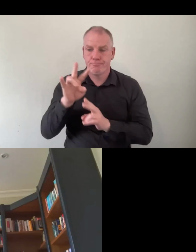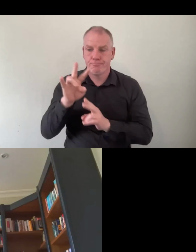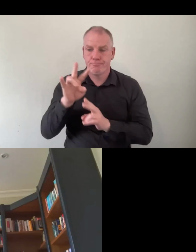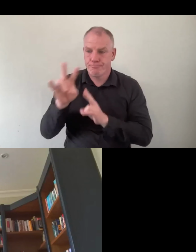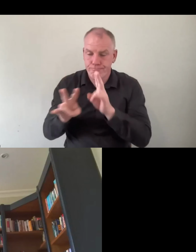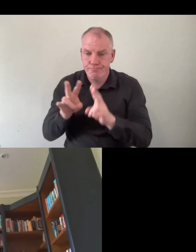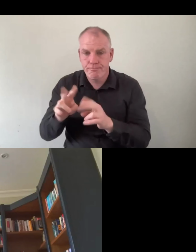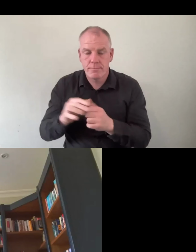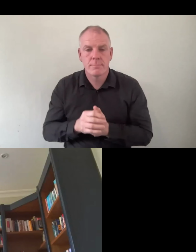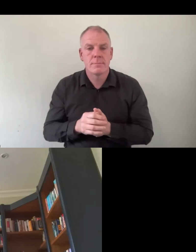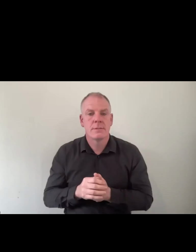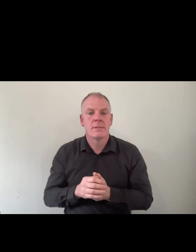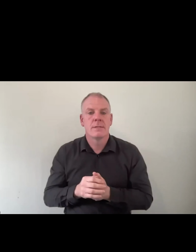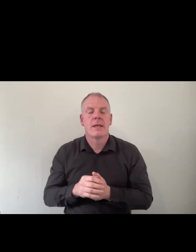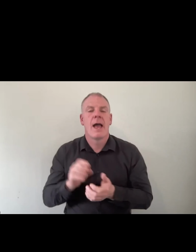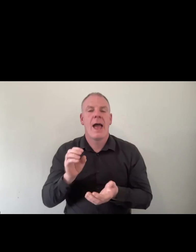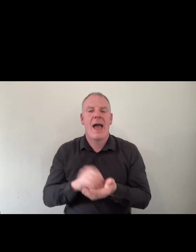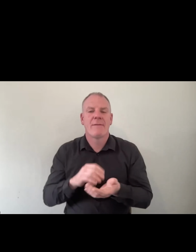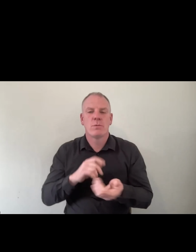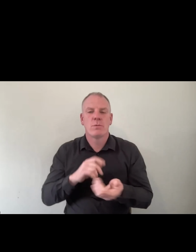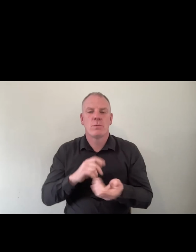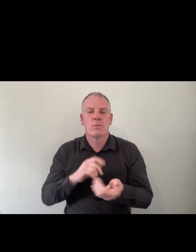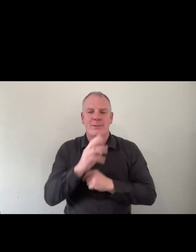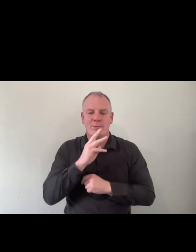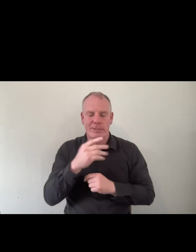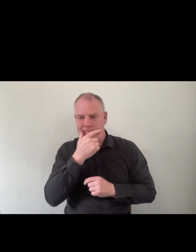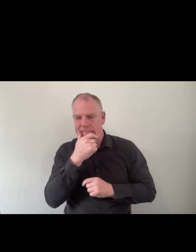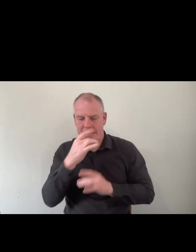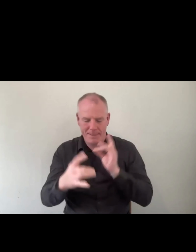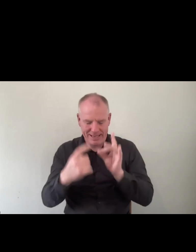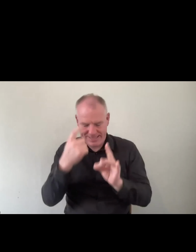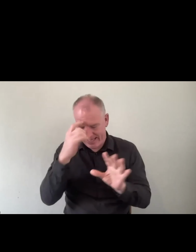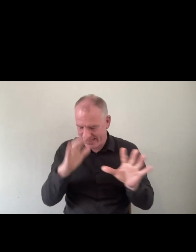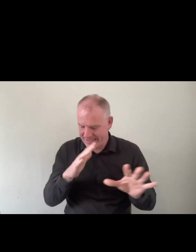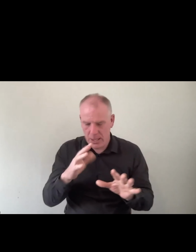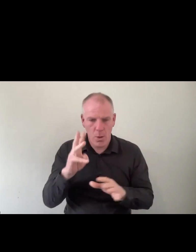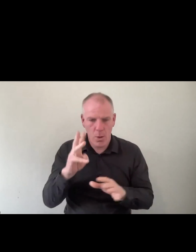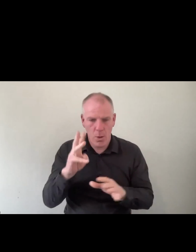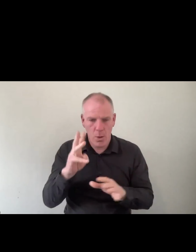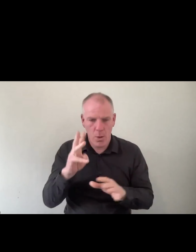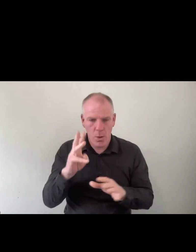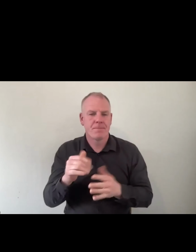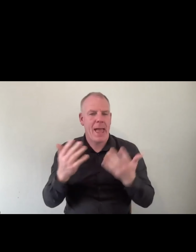and I'm gonna have to paraphrase it and try and make sense of it, just because of the way it's written.